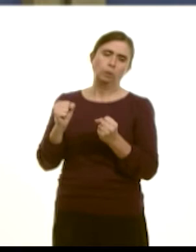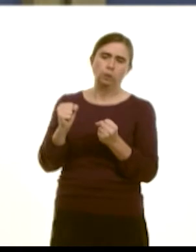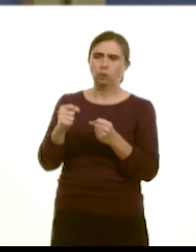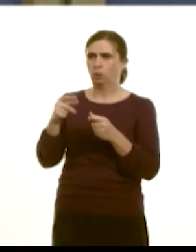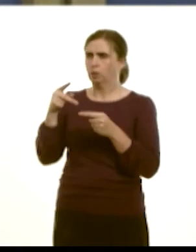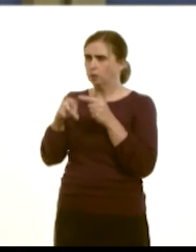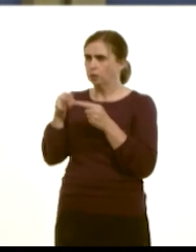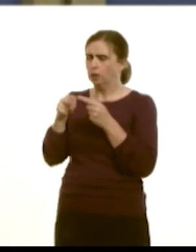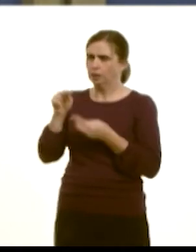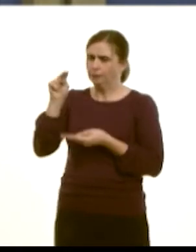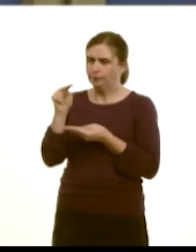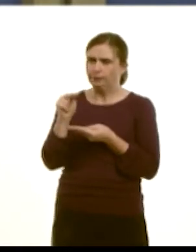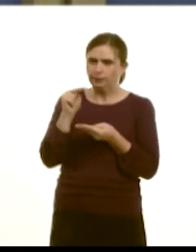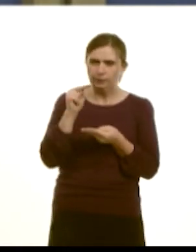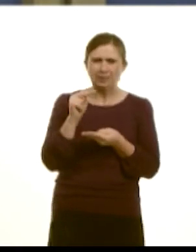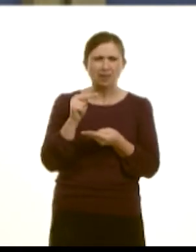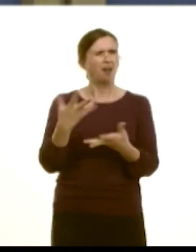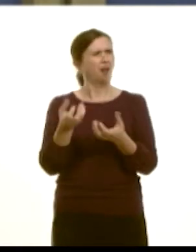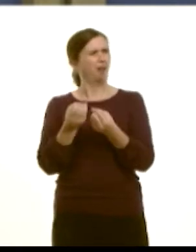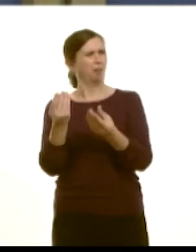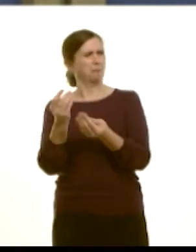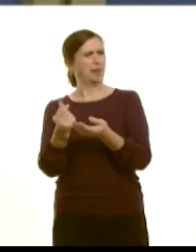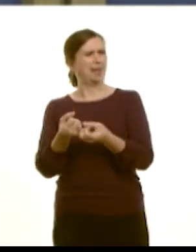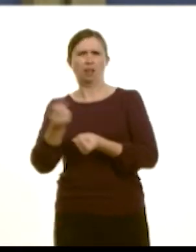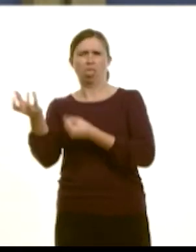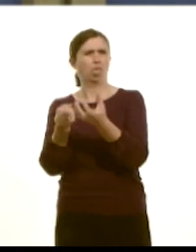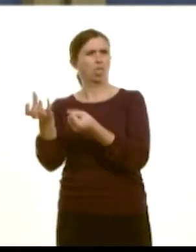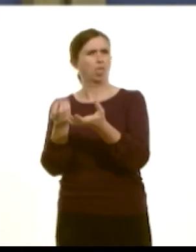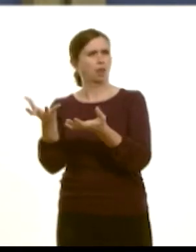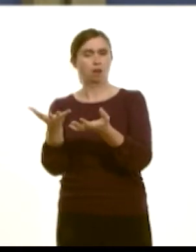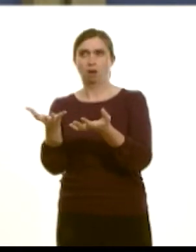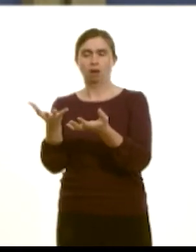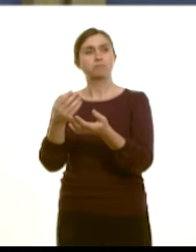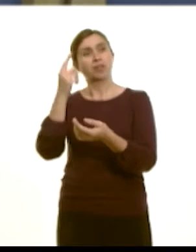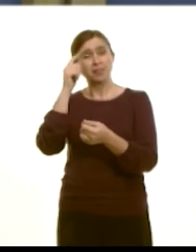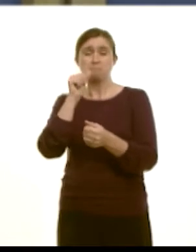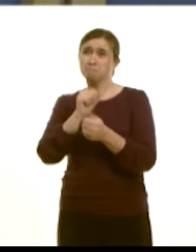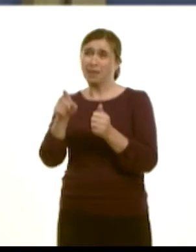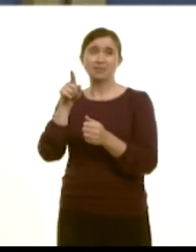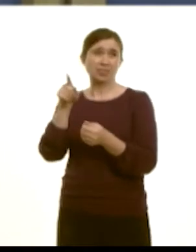not a very satisfactory position and that this money would be much better spent on front-line services.